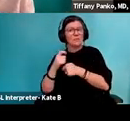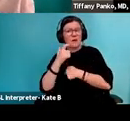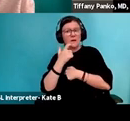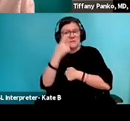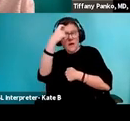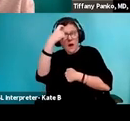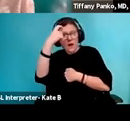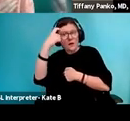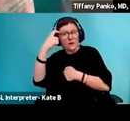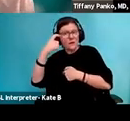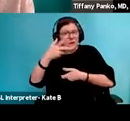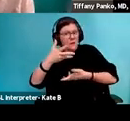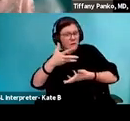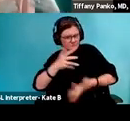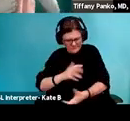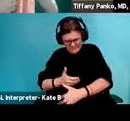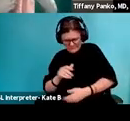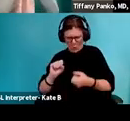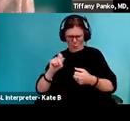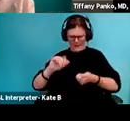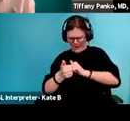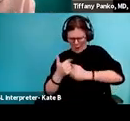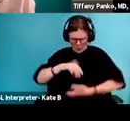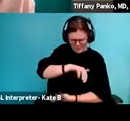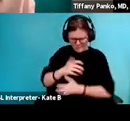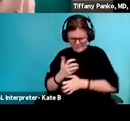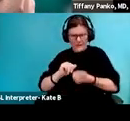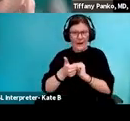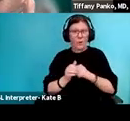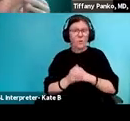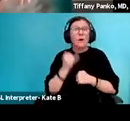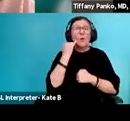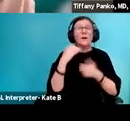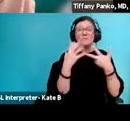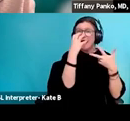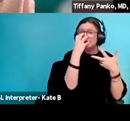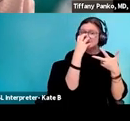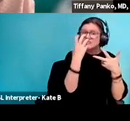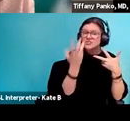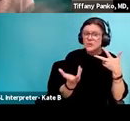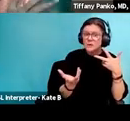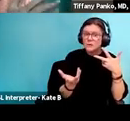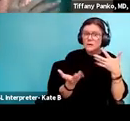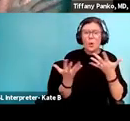terms of the parenting skills. With anesthesia you don’t want to wait until the last minute